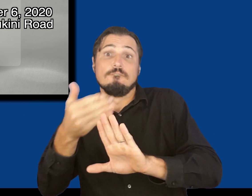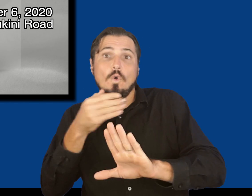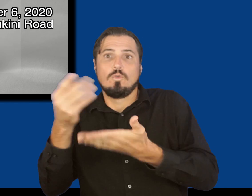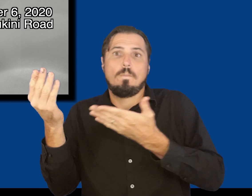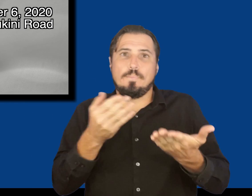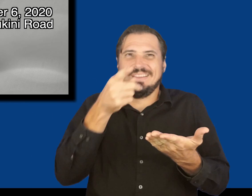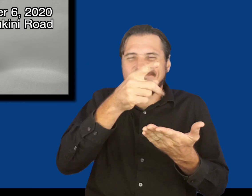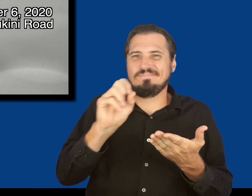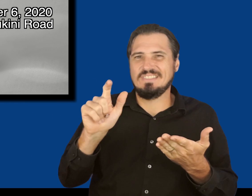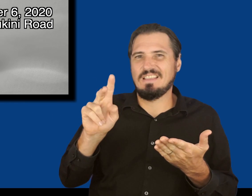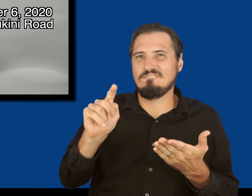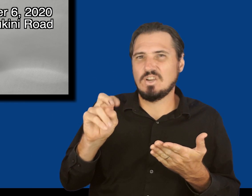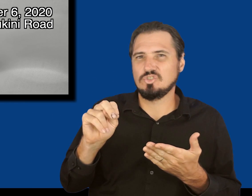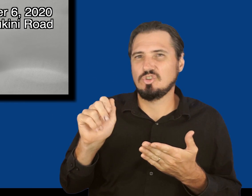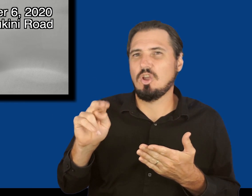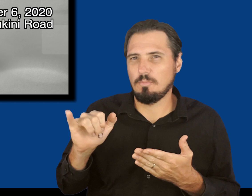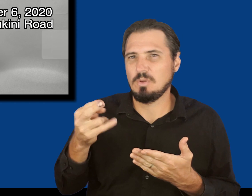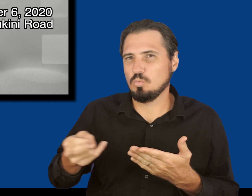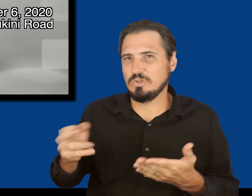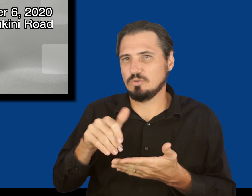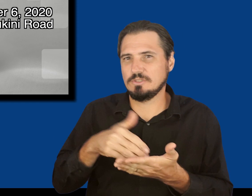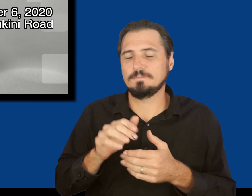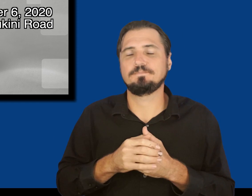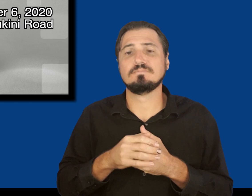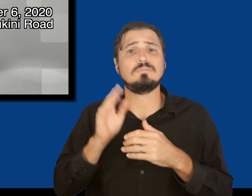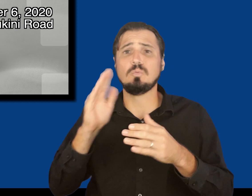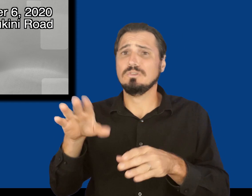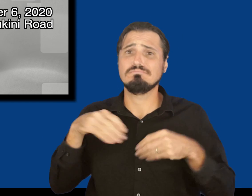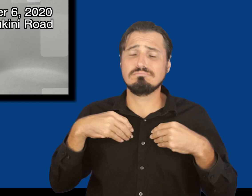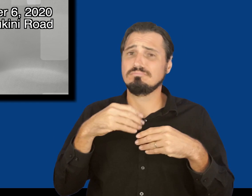The program will accept clothing small Furniture children's toys